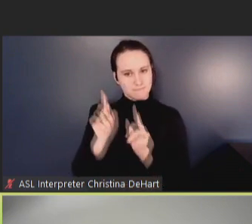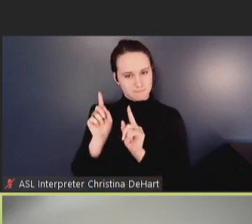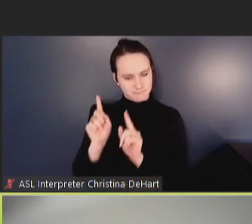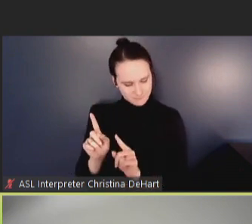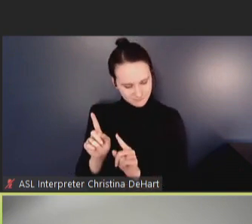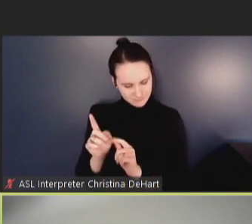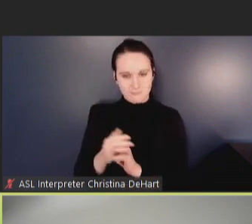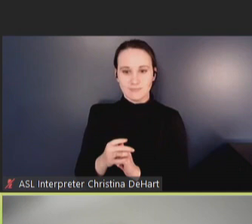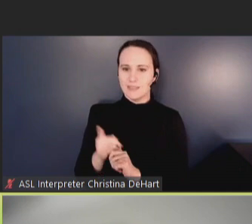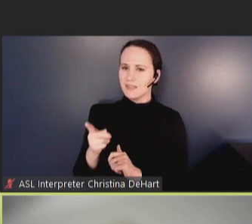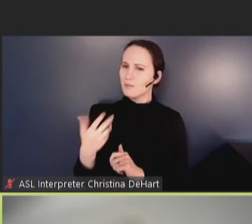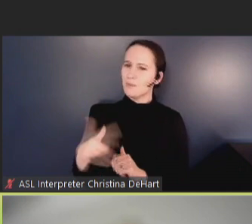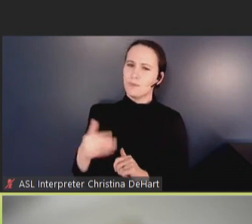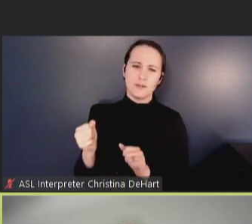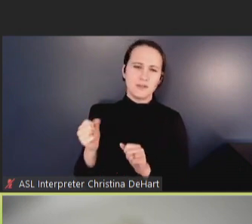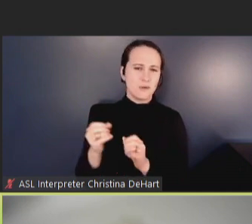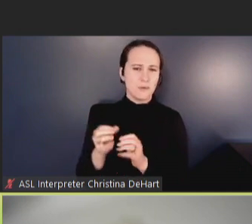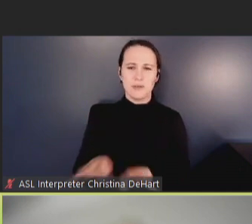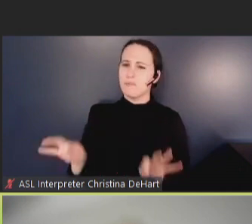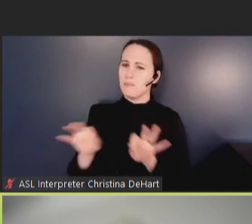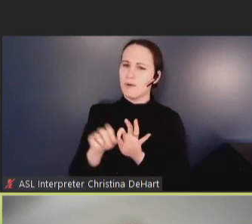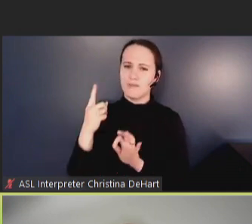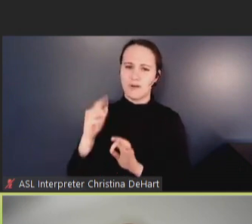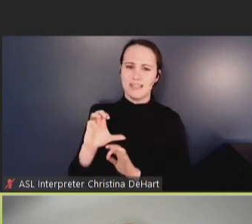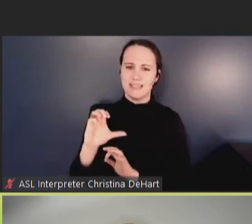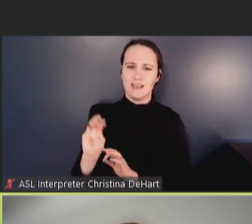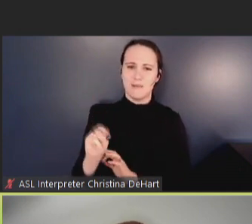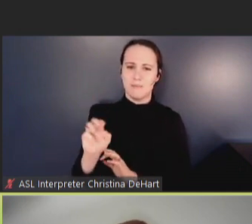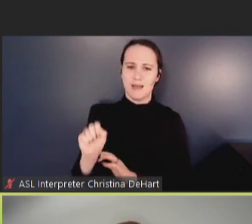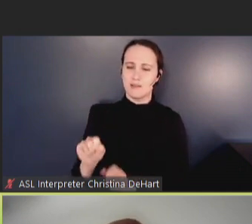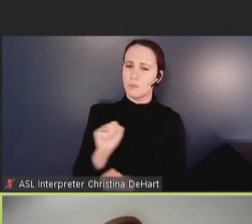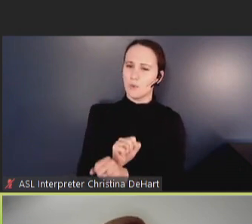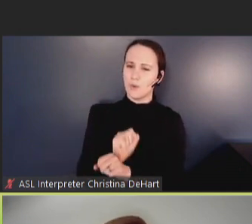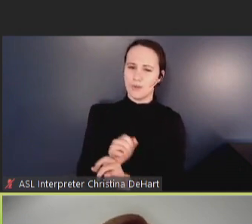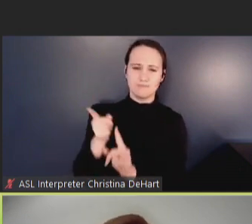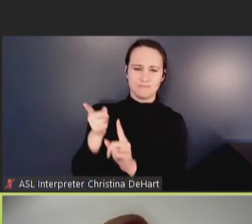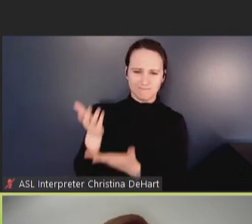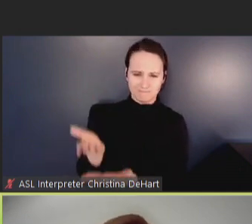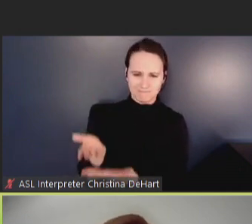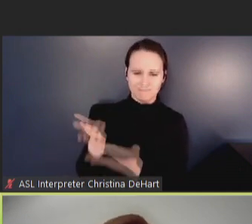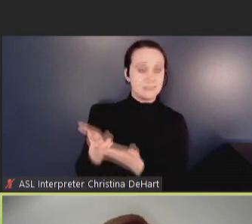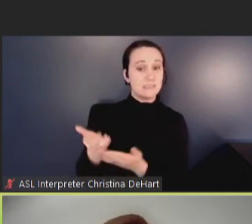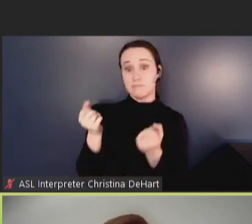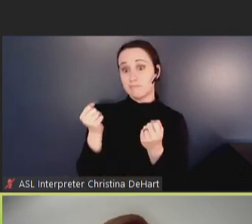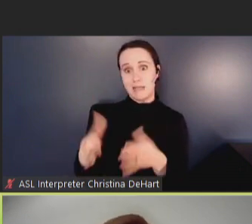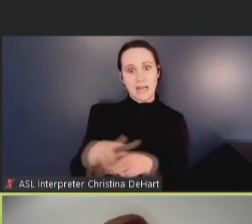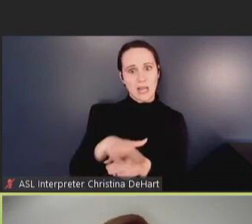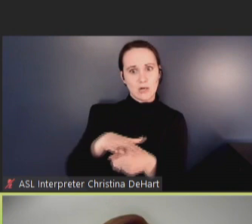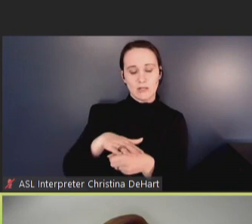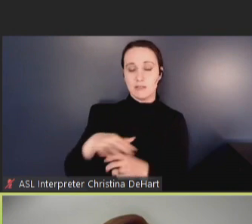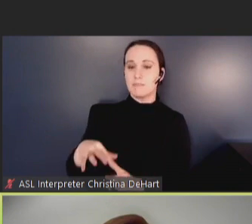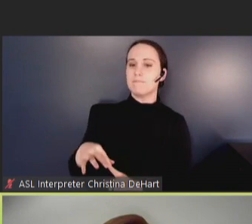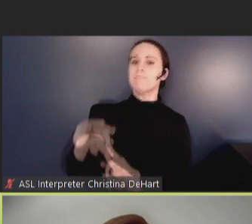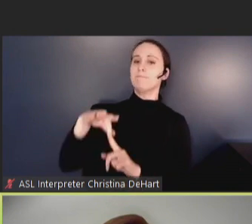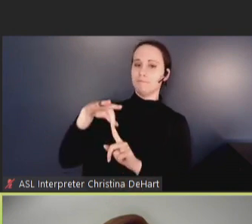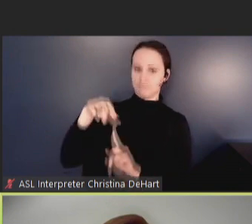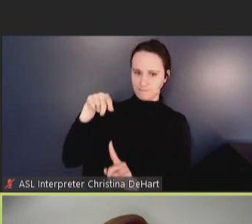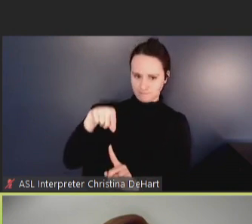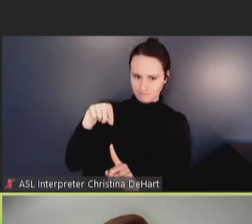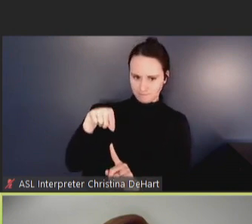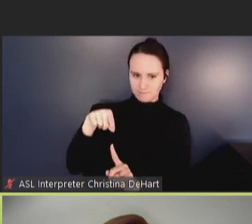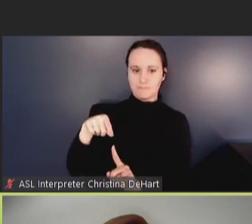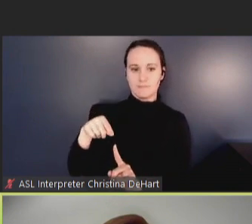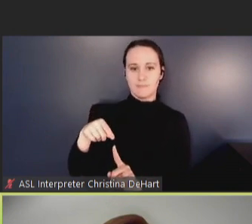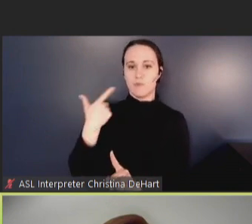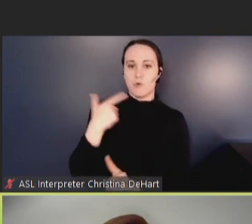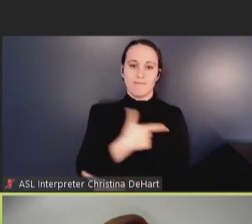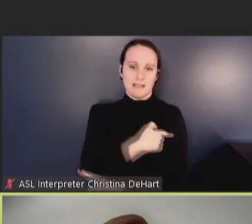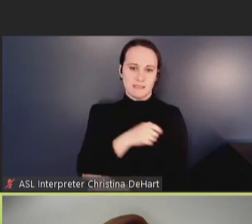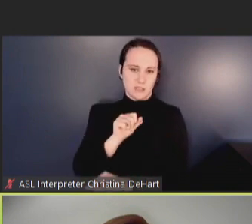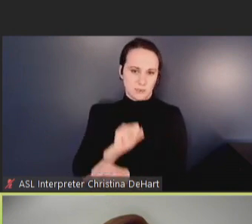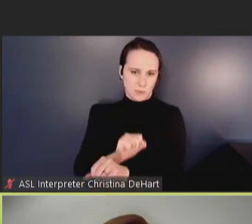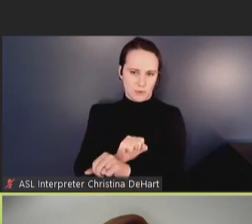so important to CMS's work in so many areas, but particularly in vaccine work. And his commitment